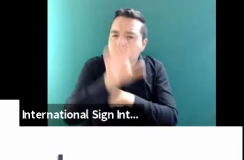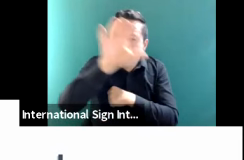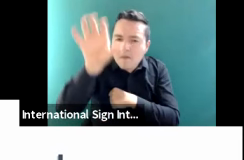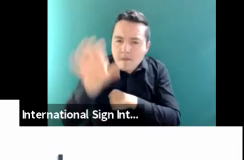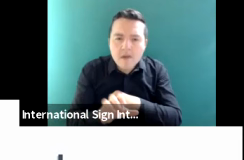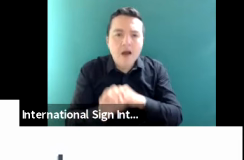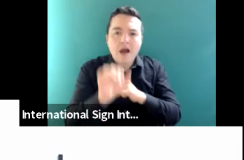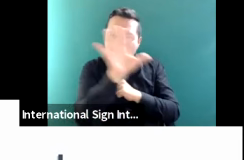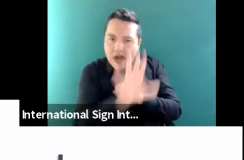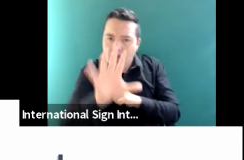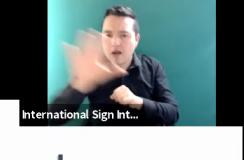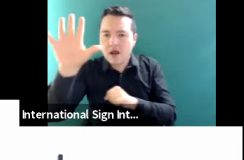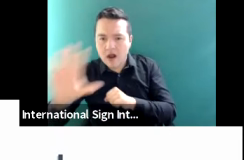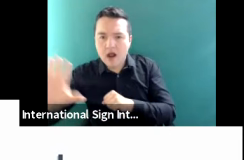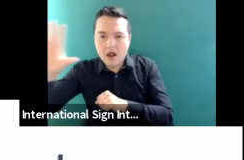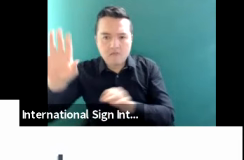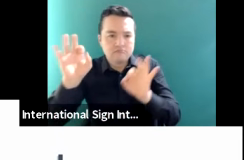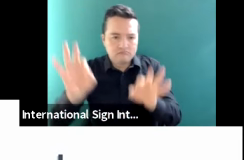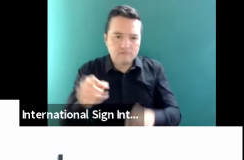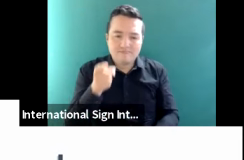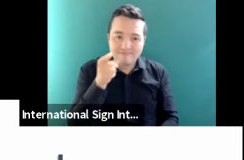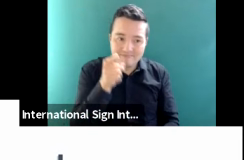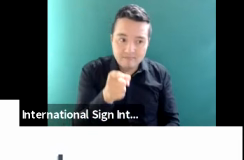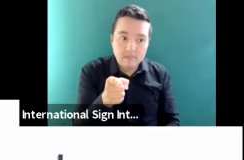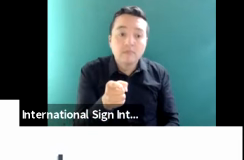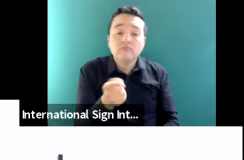If you go to the G3ict DARE Index website you will see the data is organized by regions.